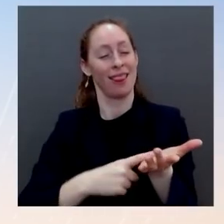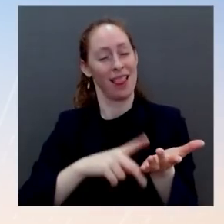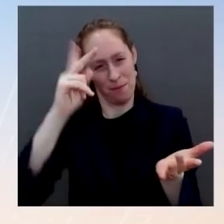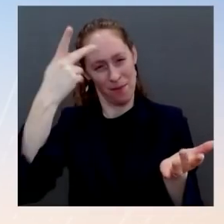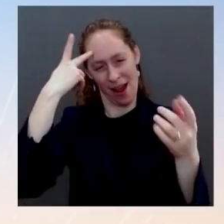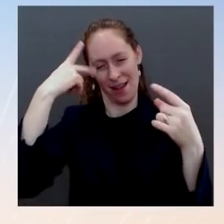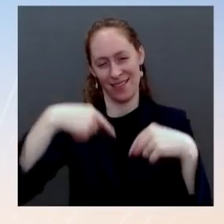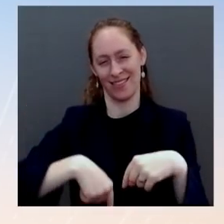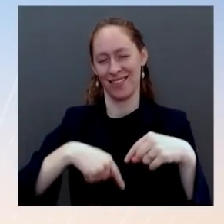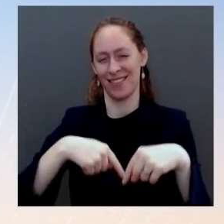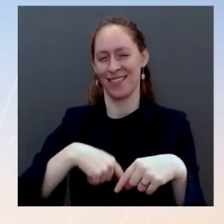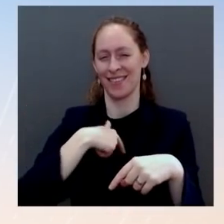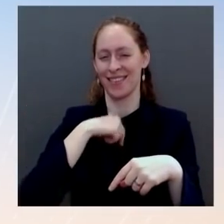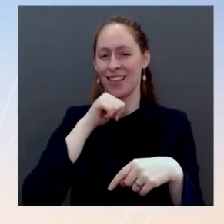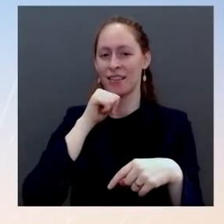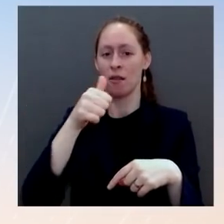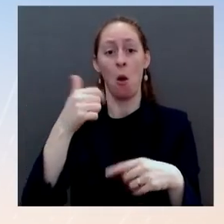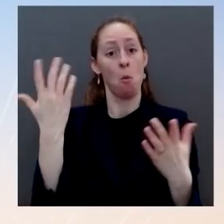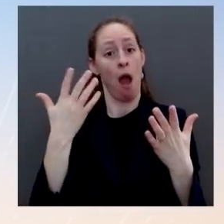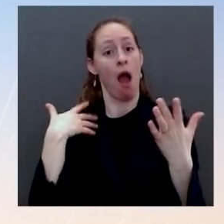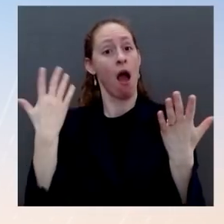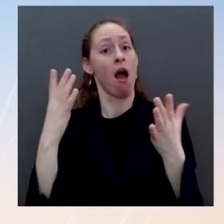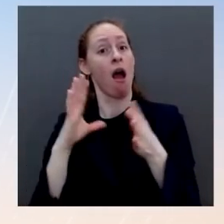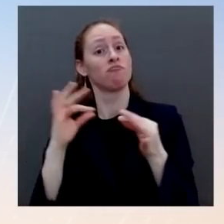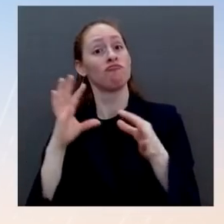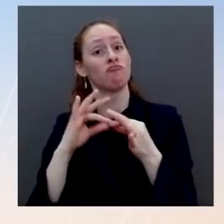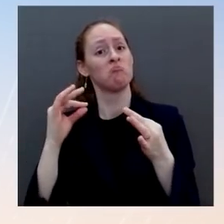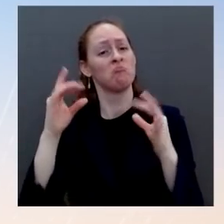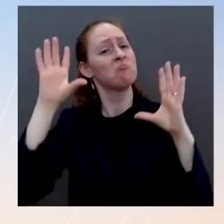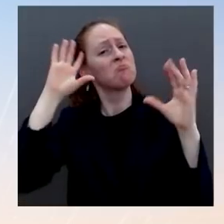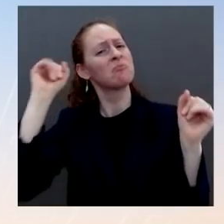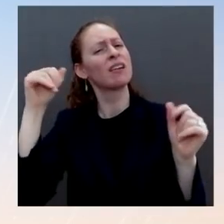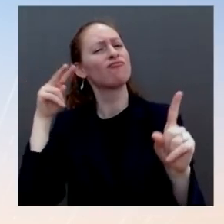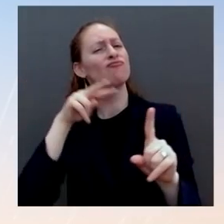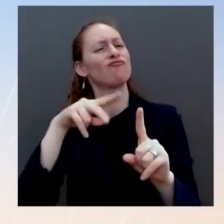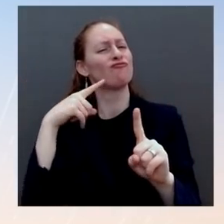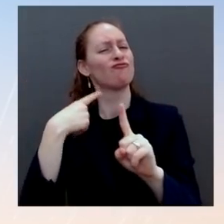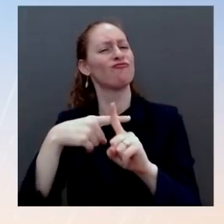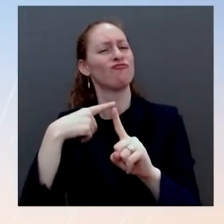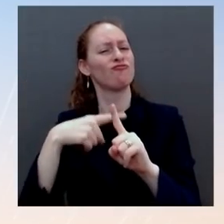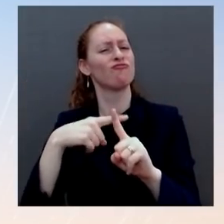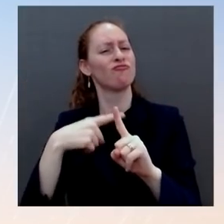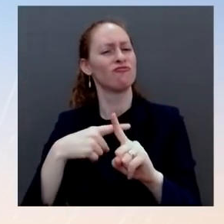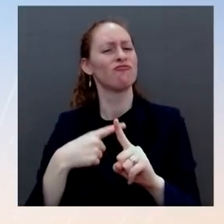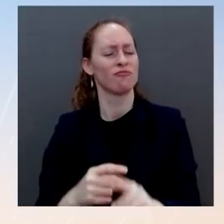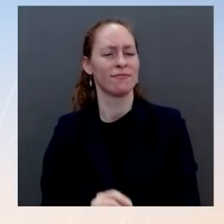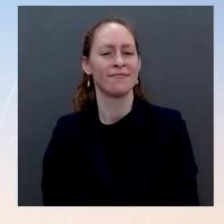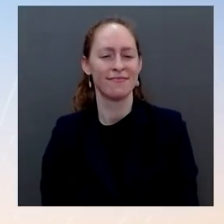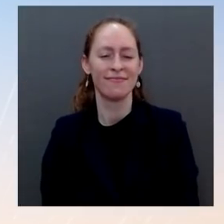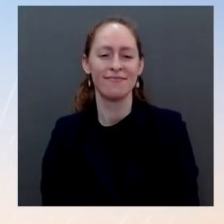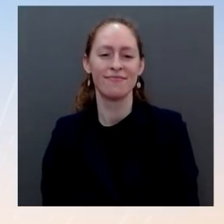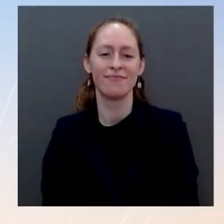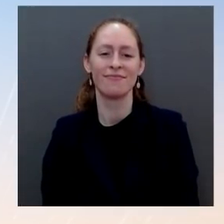Any Democrat out there in the House -- they all run every two years, right? they will be out there talking about